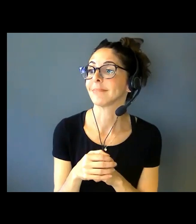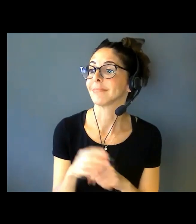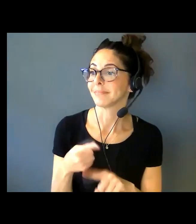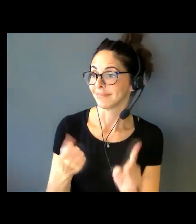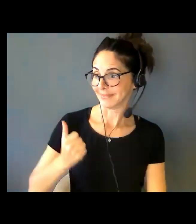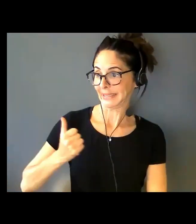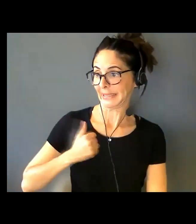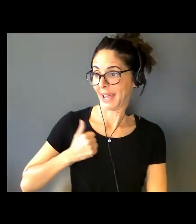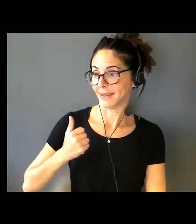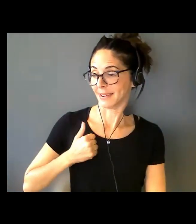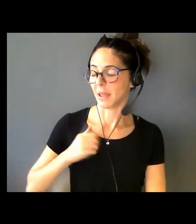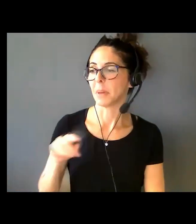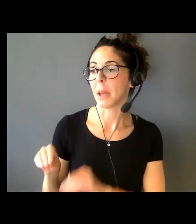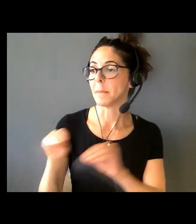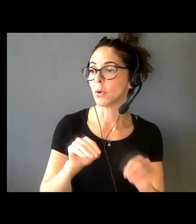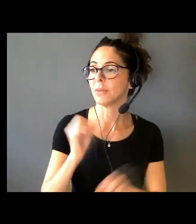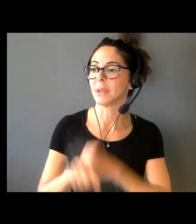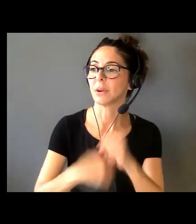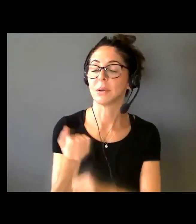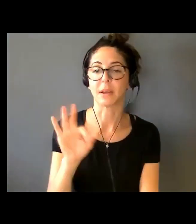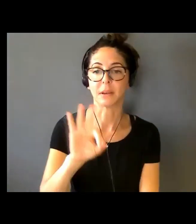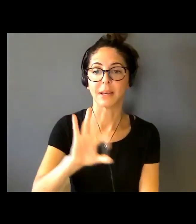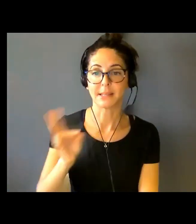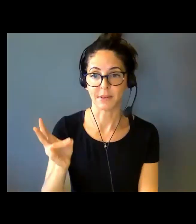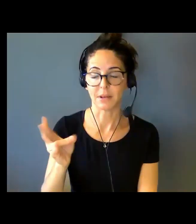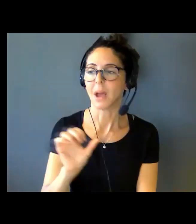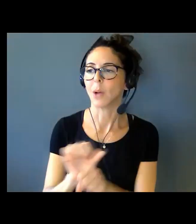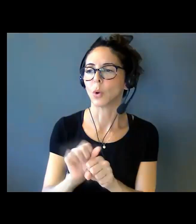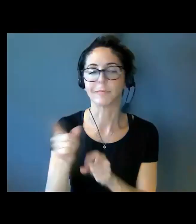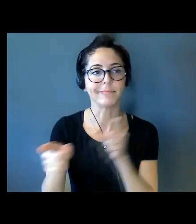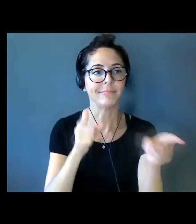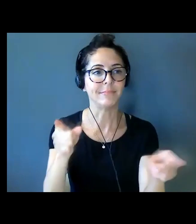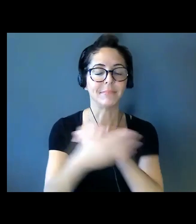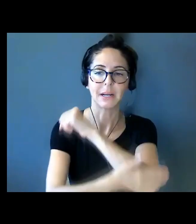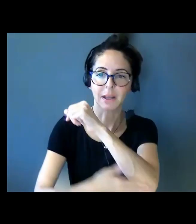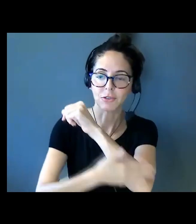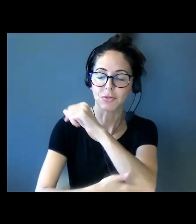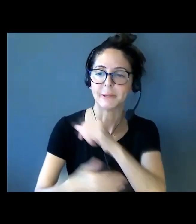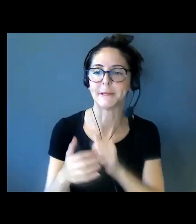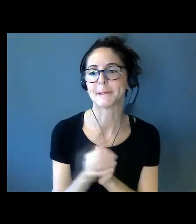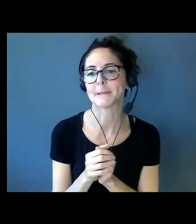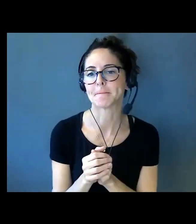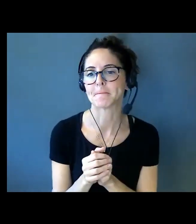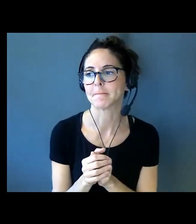but I left in 1997 to start to work overseas in the military sector. I worked for the